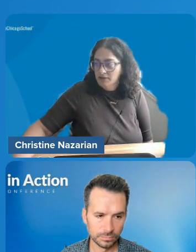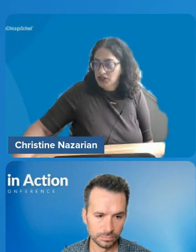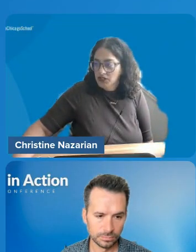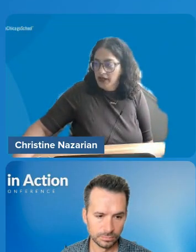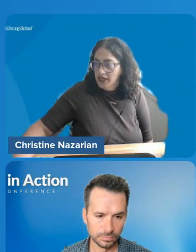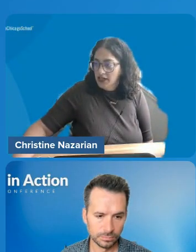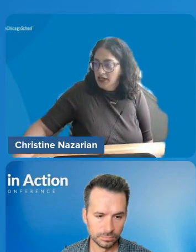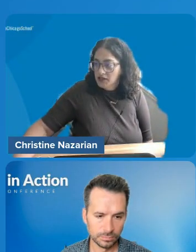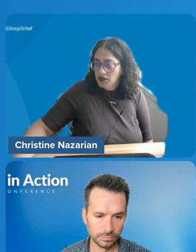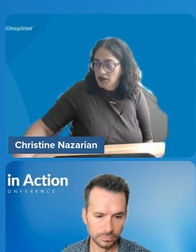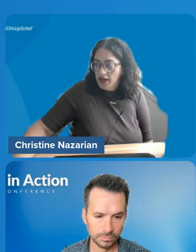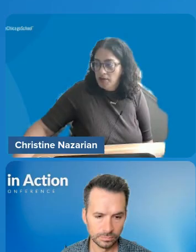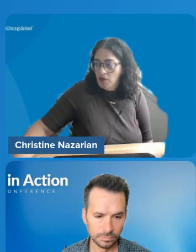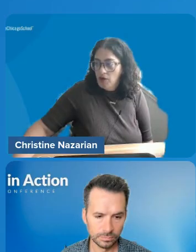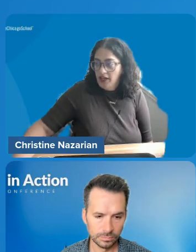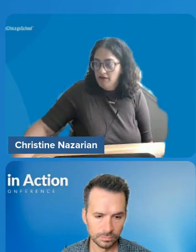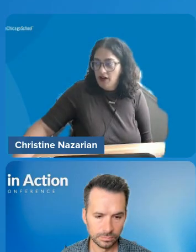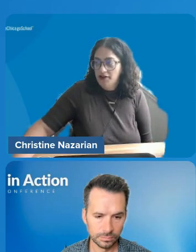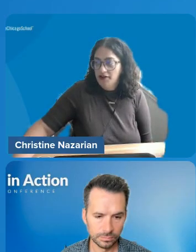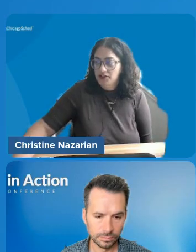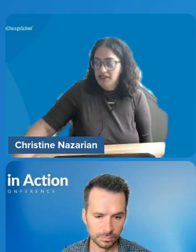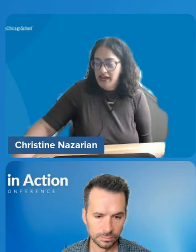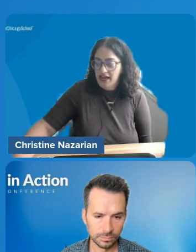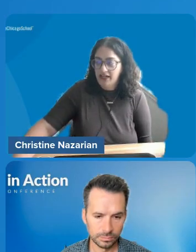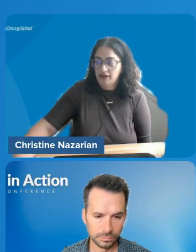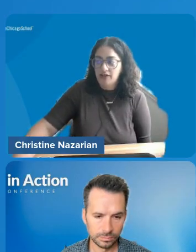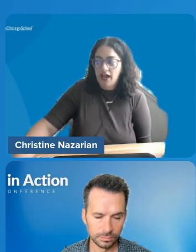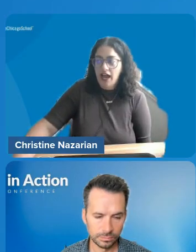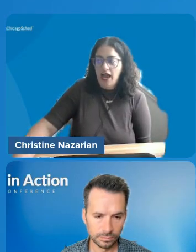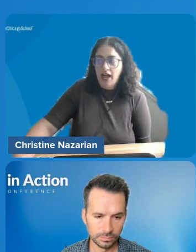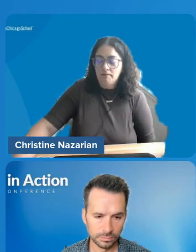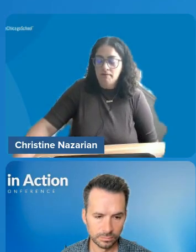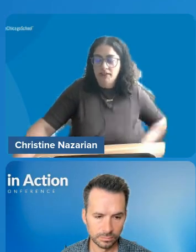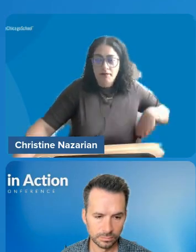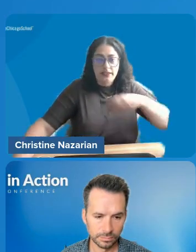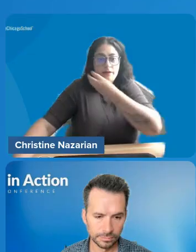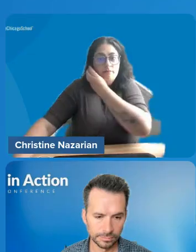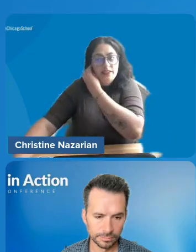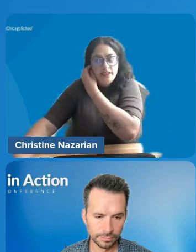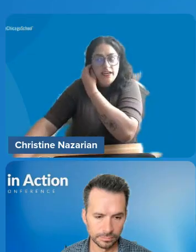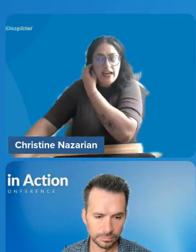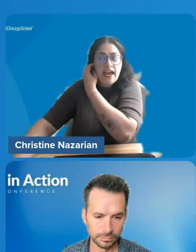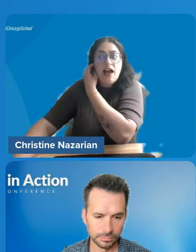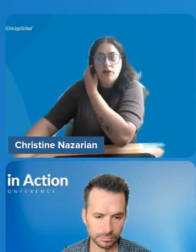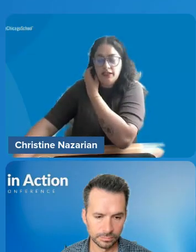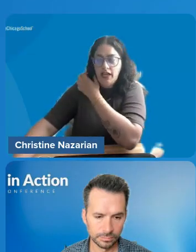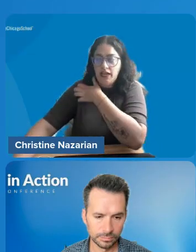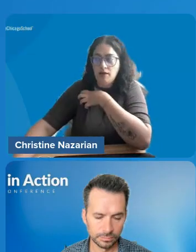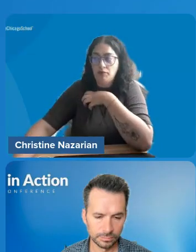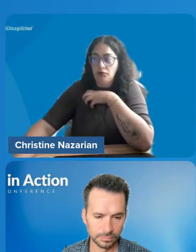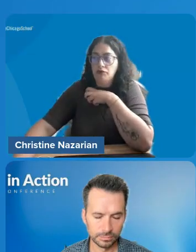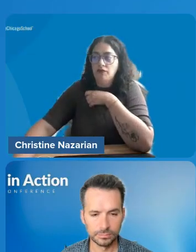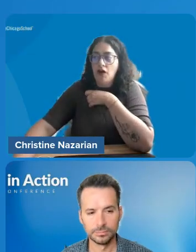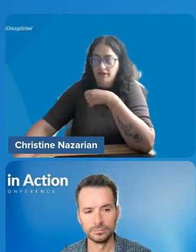So it gives them a great point of understanding of something they're missing and how can they improve on that.